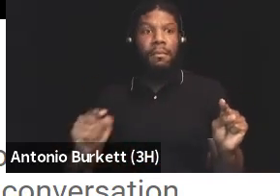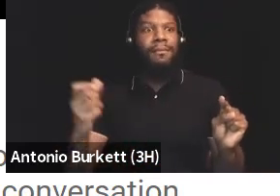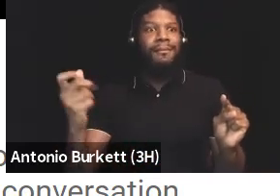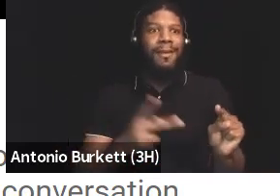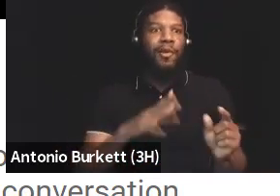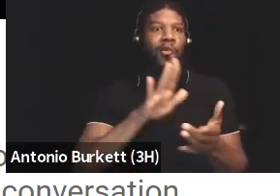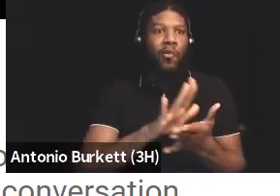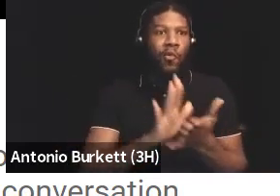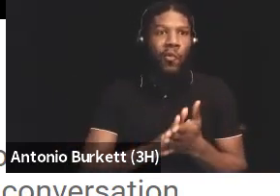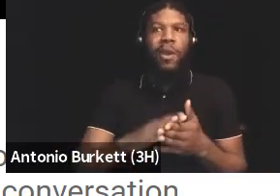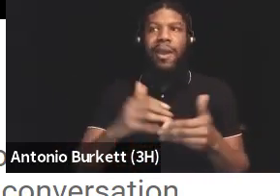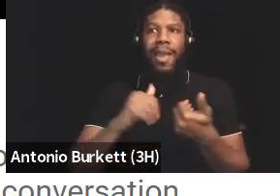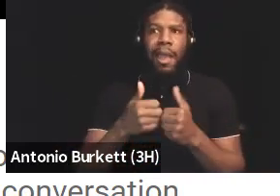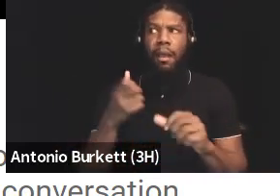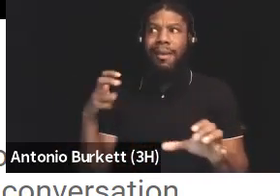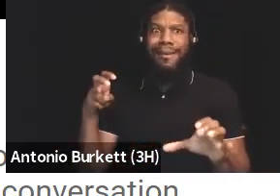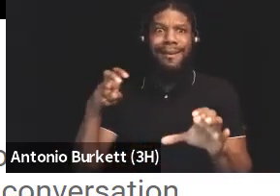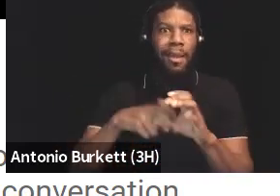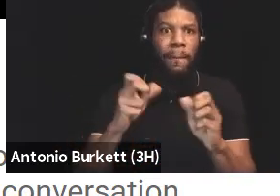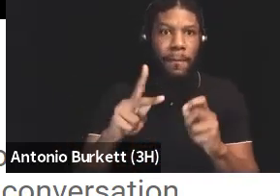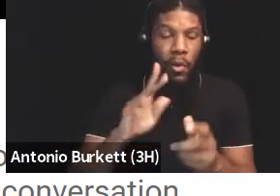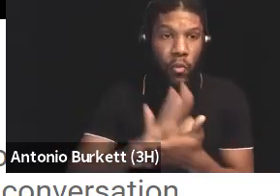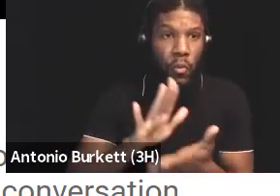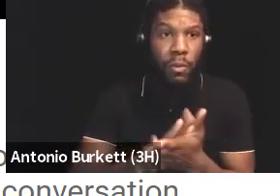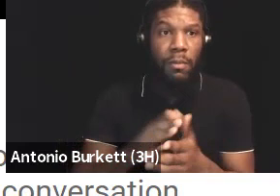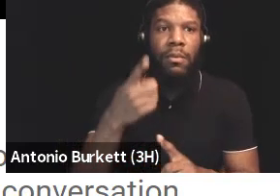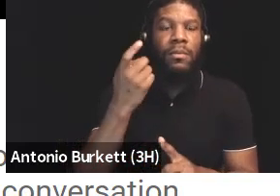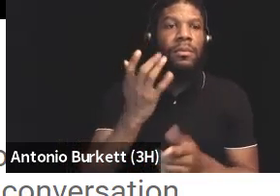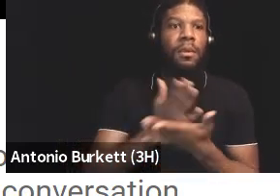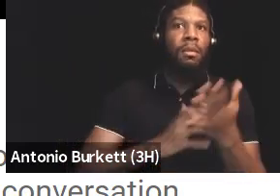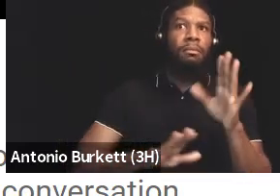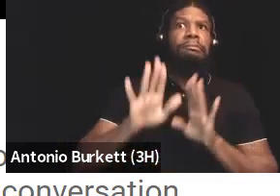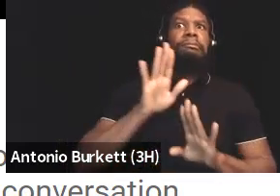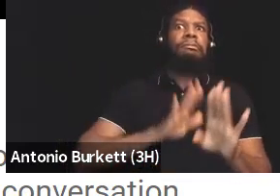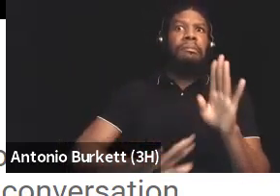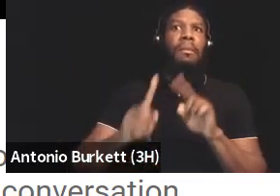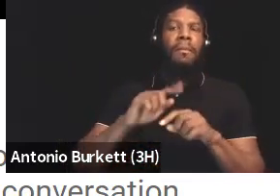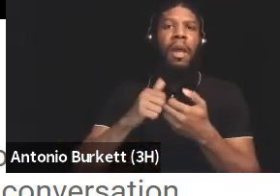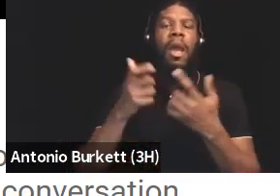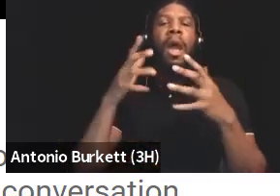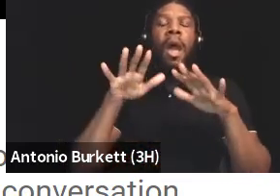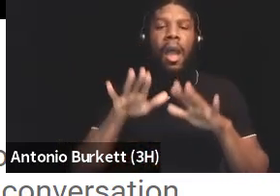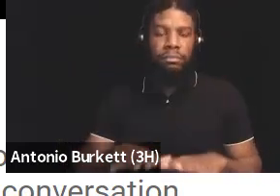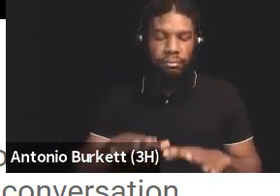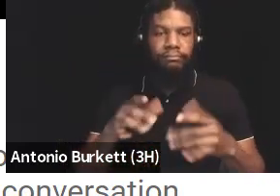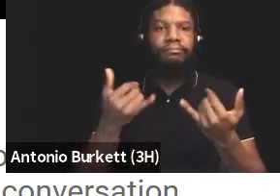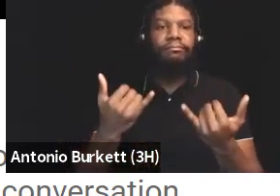From that is how I came to create these four videos broadly about the writing process and